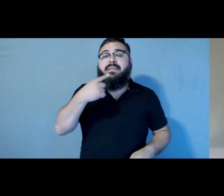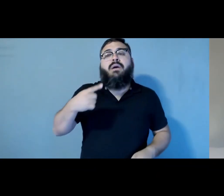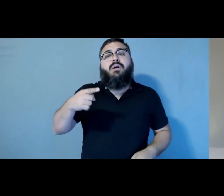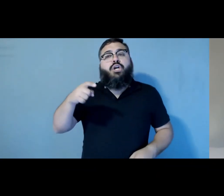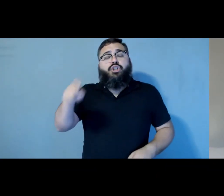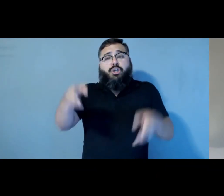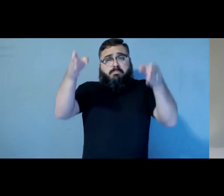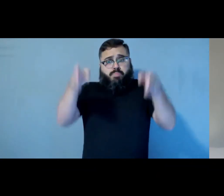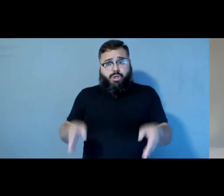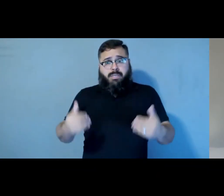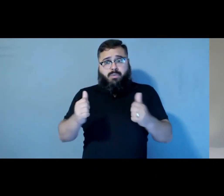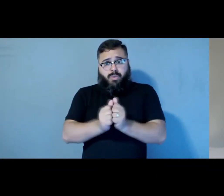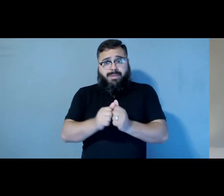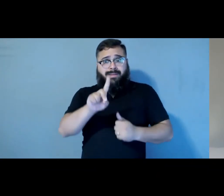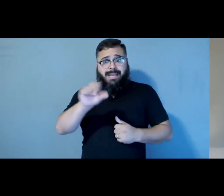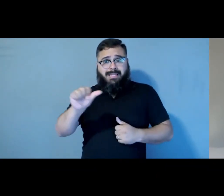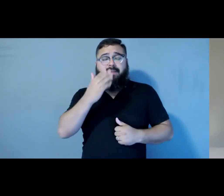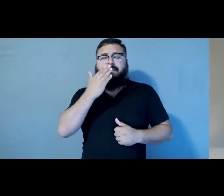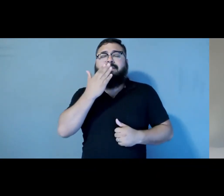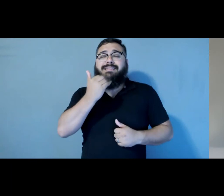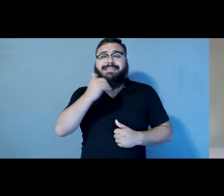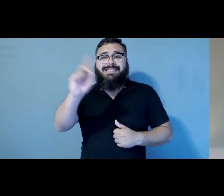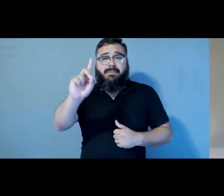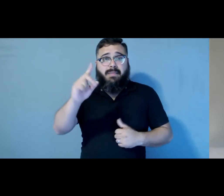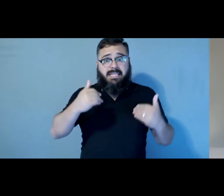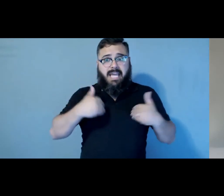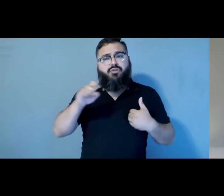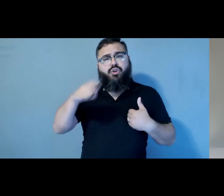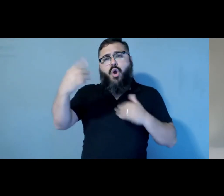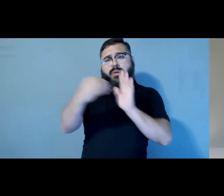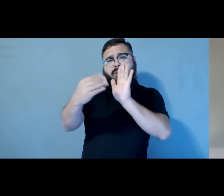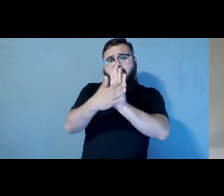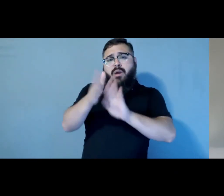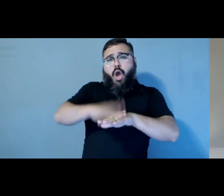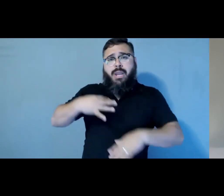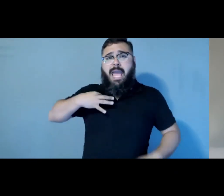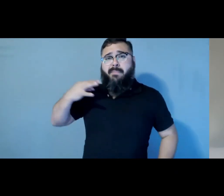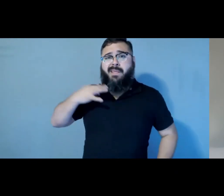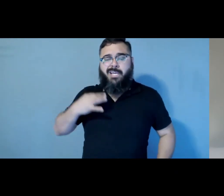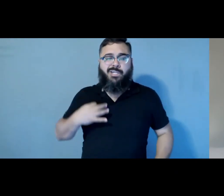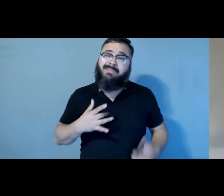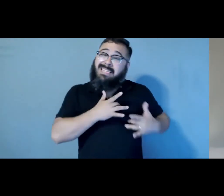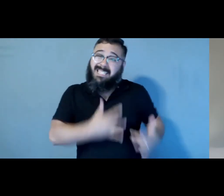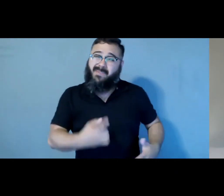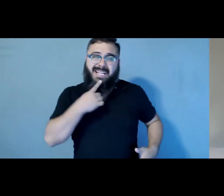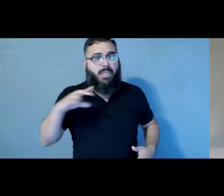with diabetes always disclose that on application? Generally, I would say no, that unless you need an accommodation,